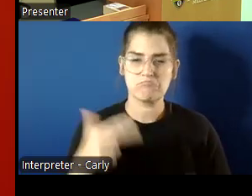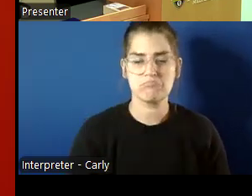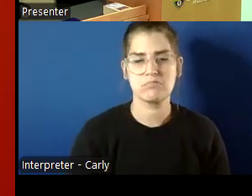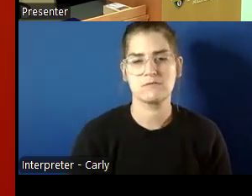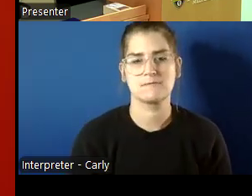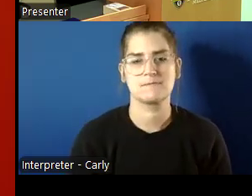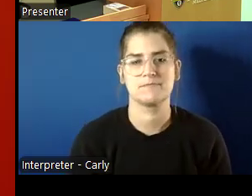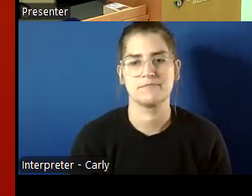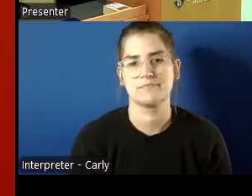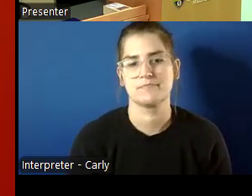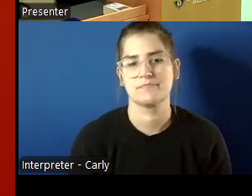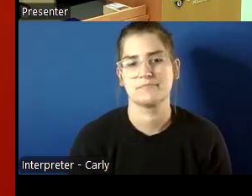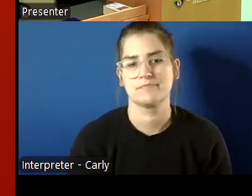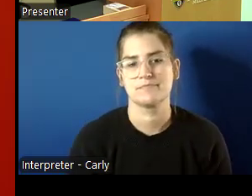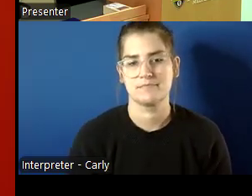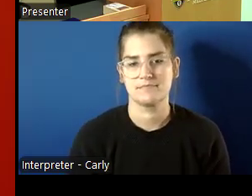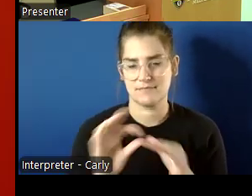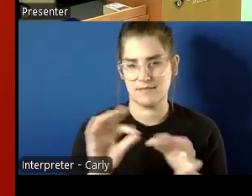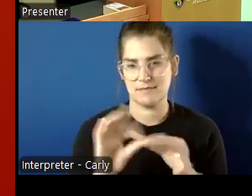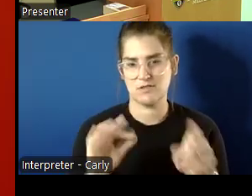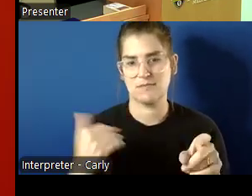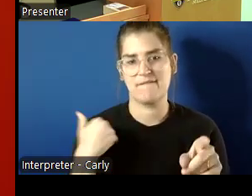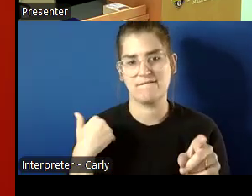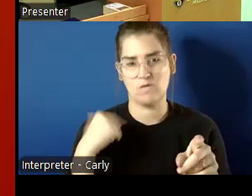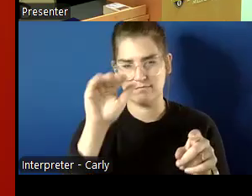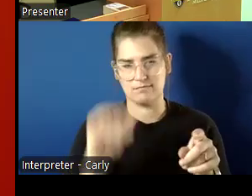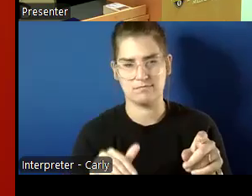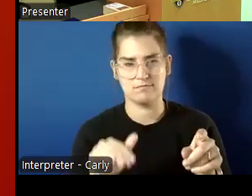Um, I mentioned some of this before. Hypervigilance as anxiety. Threat